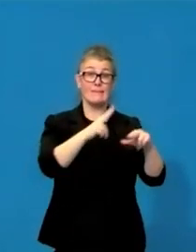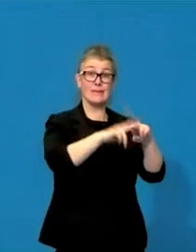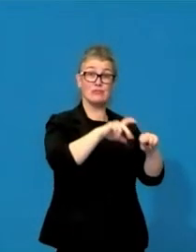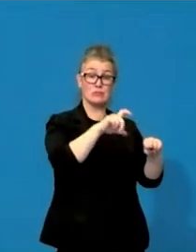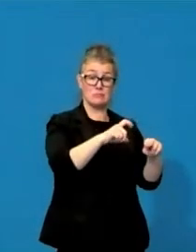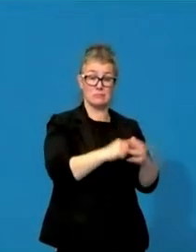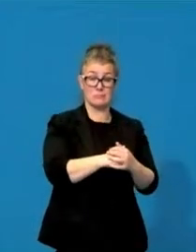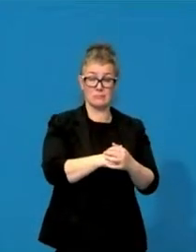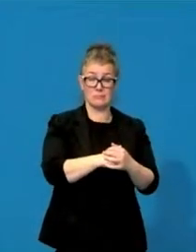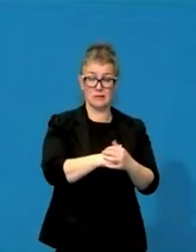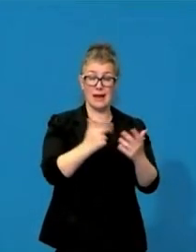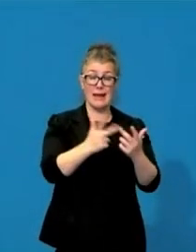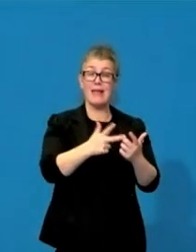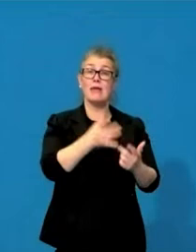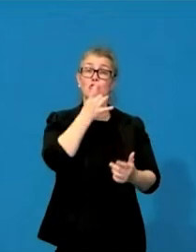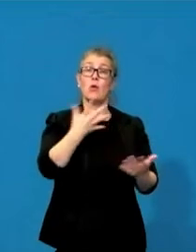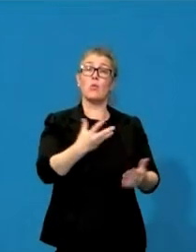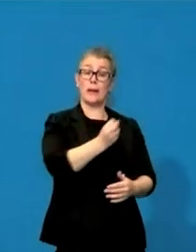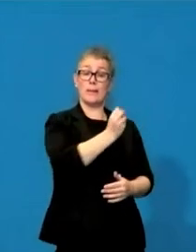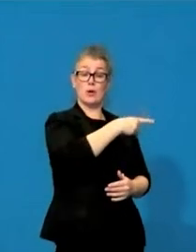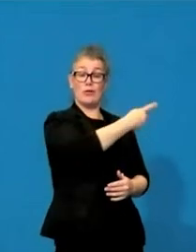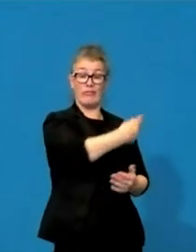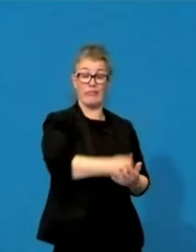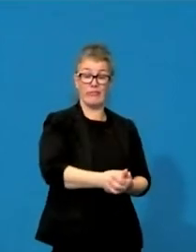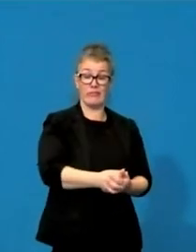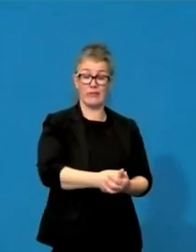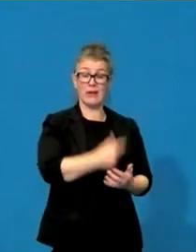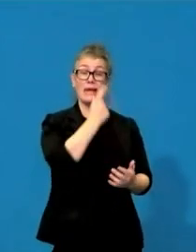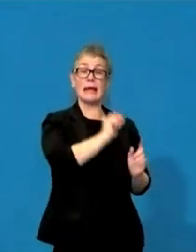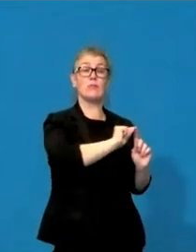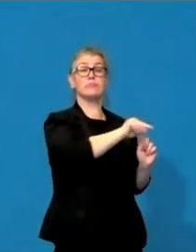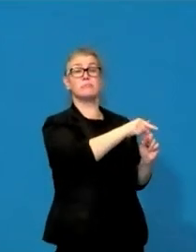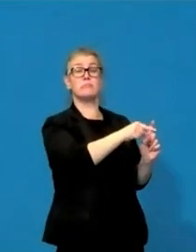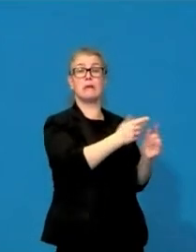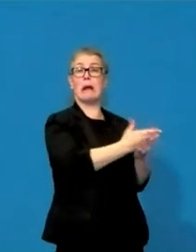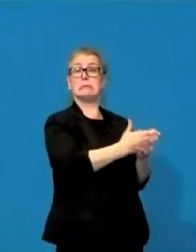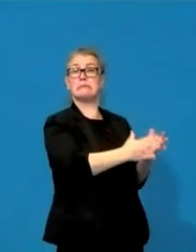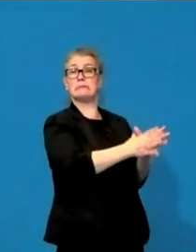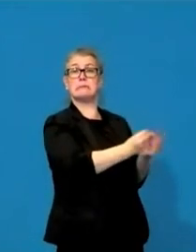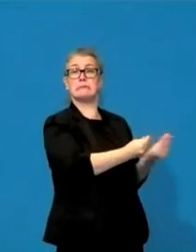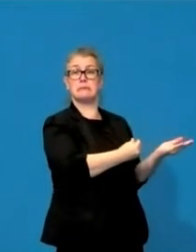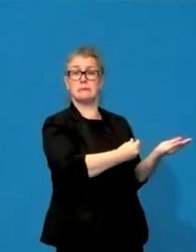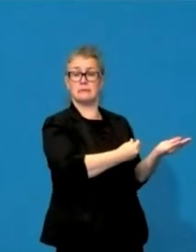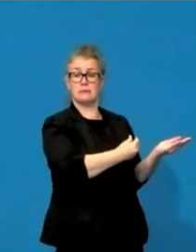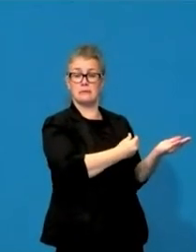in Perth that, you know, can just go around the corner and - well, it's a bit unfair, I